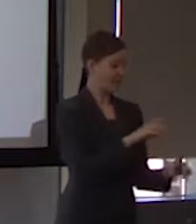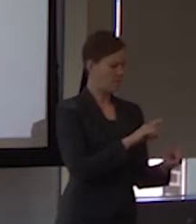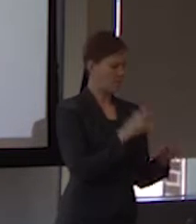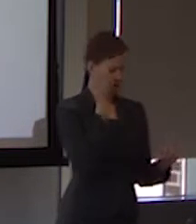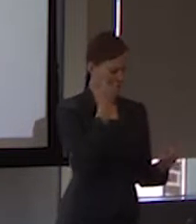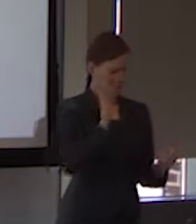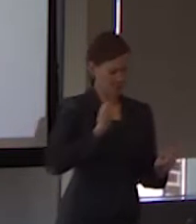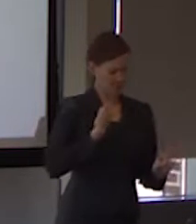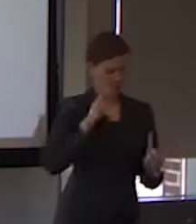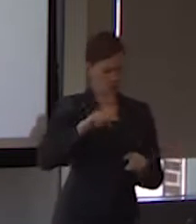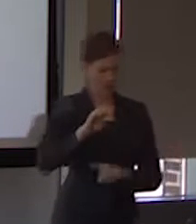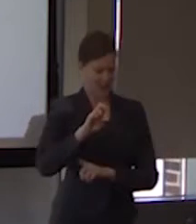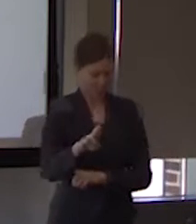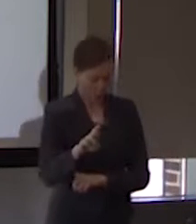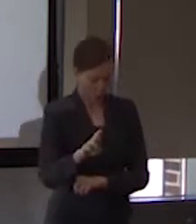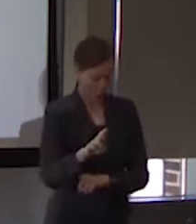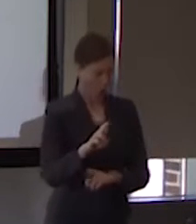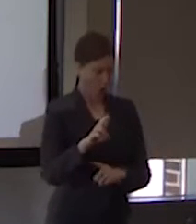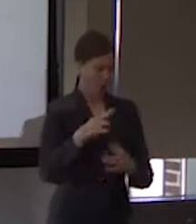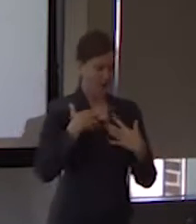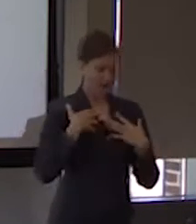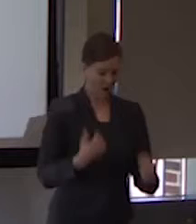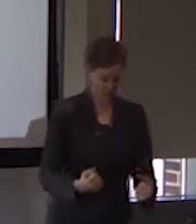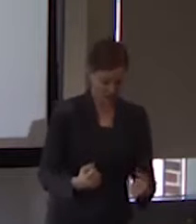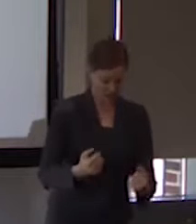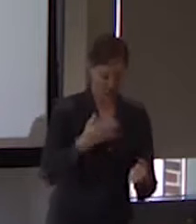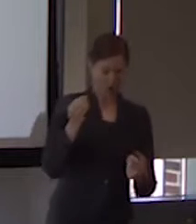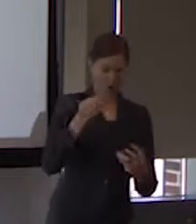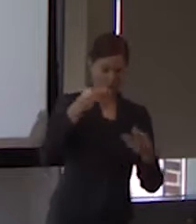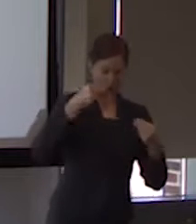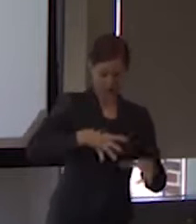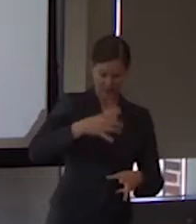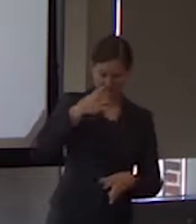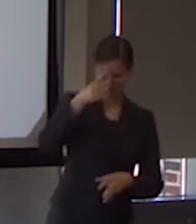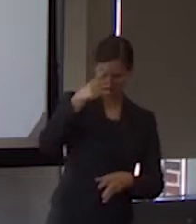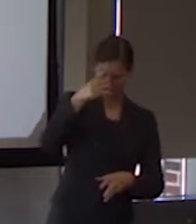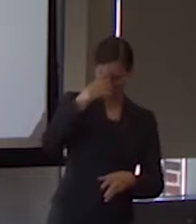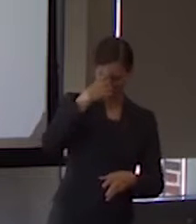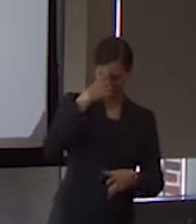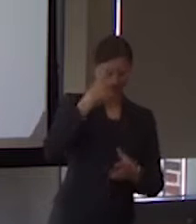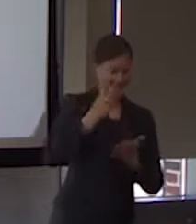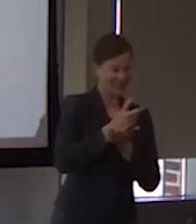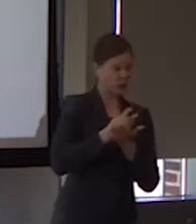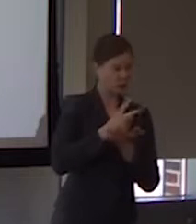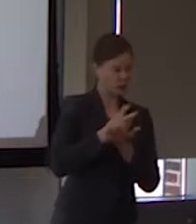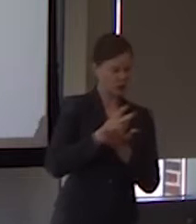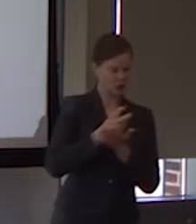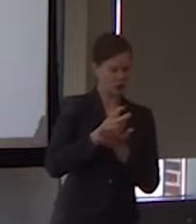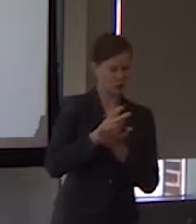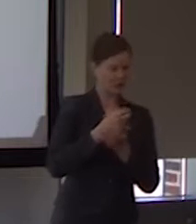and recovering from 4 short term memory losing seizures, dealing with an infected catheter,